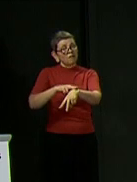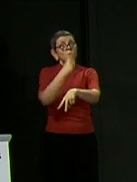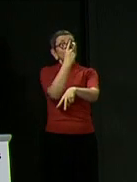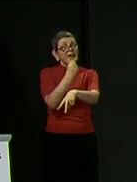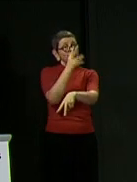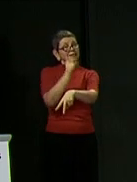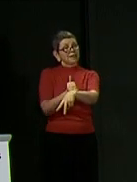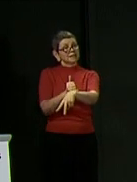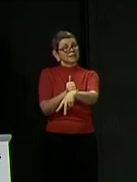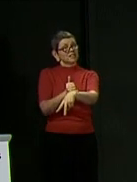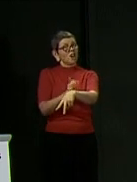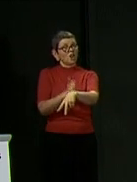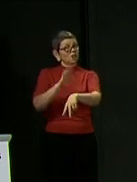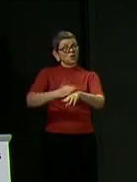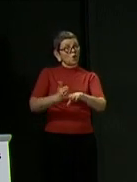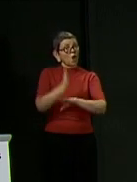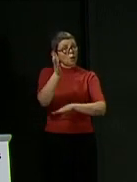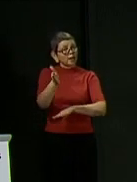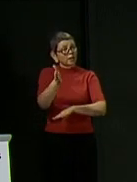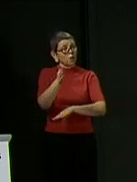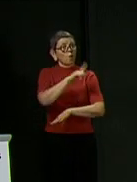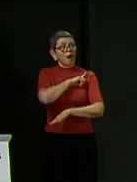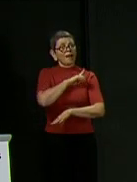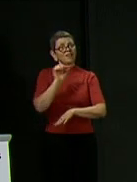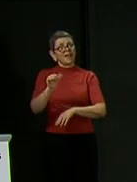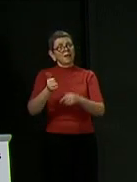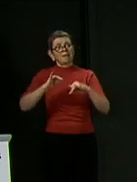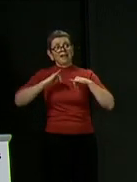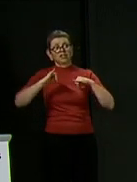and that is because the managers are so worried that maybe 40, 50, 60 per cent of staff test